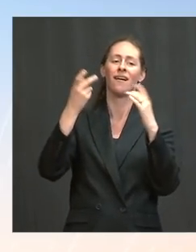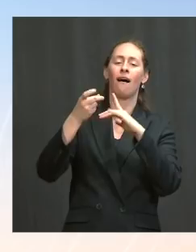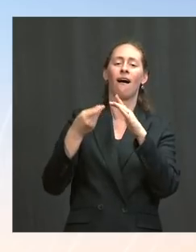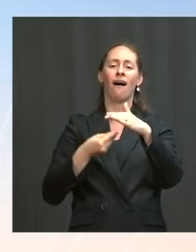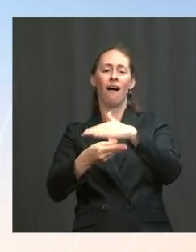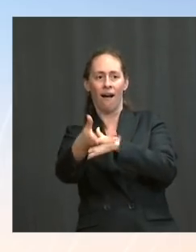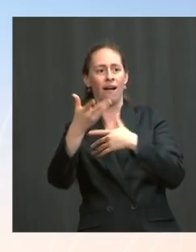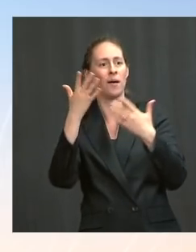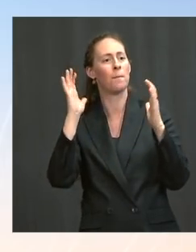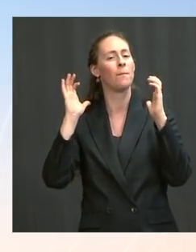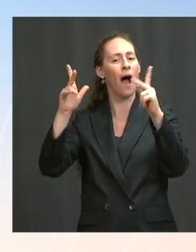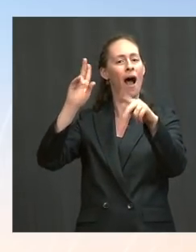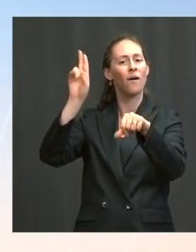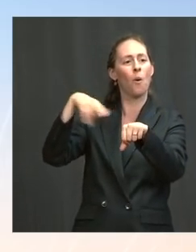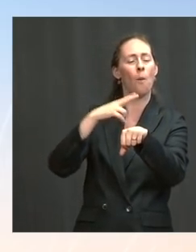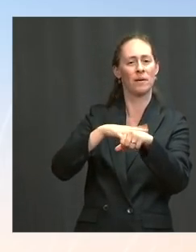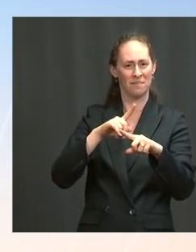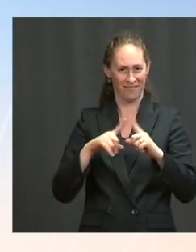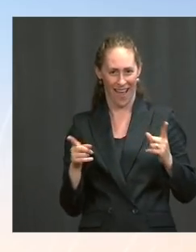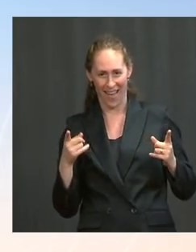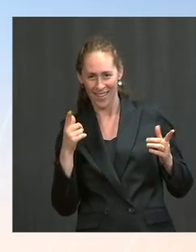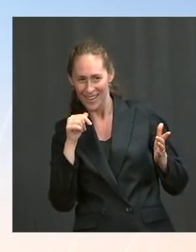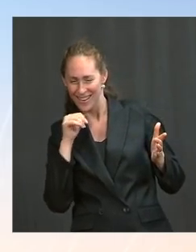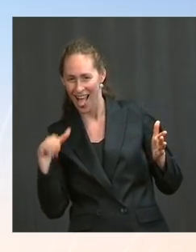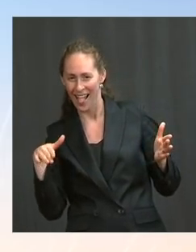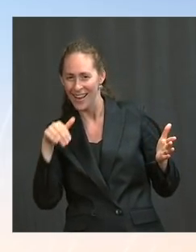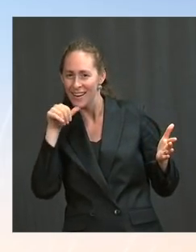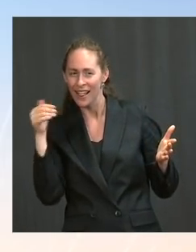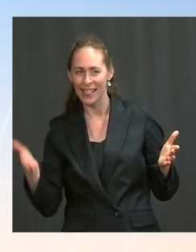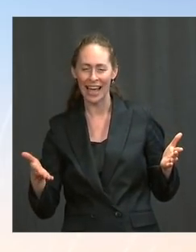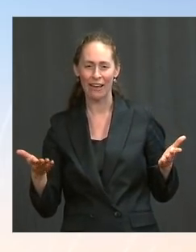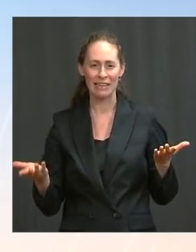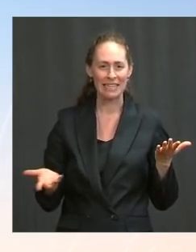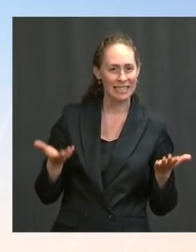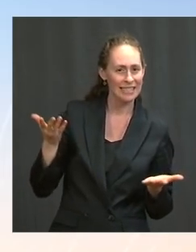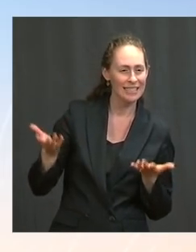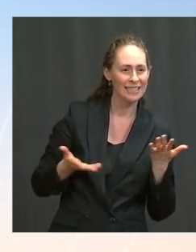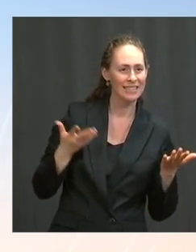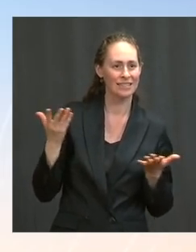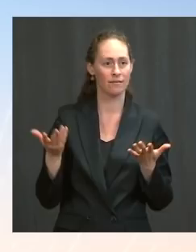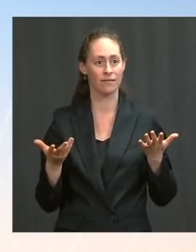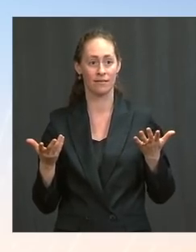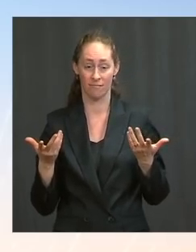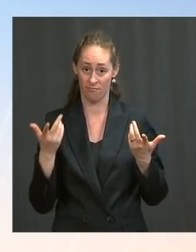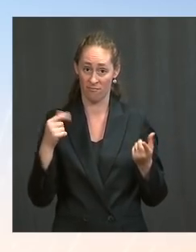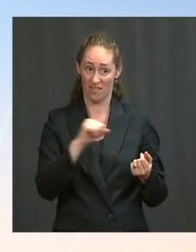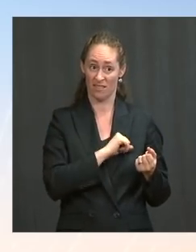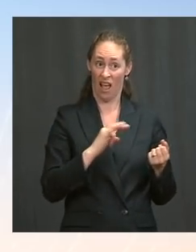I mean, can you just tell us a little bit about -- are all staff here? Is that 100 percent now? Are visitors allowed in?